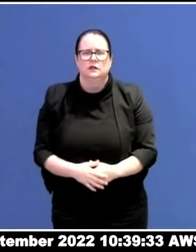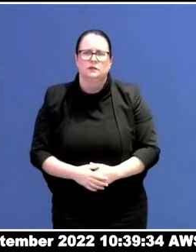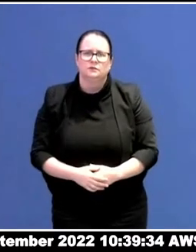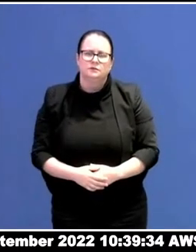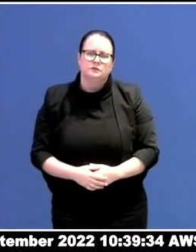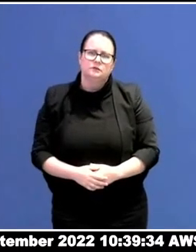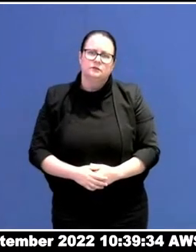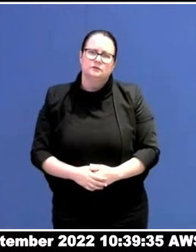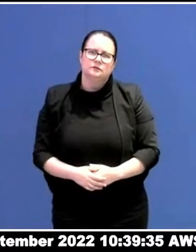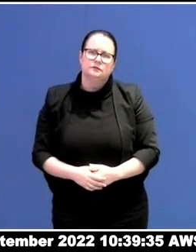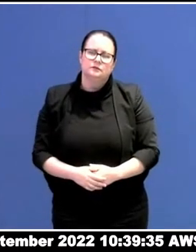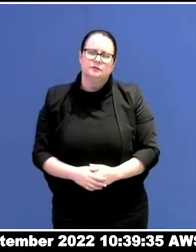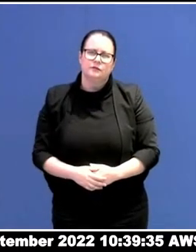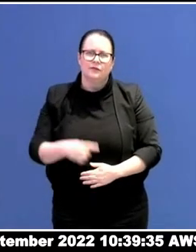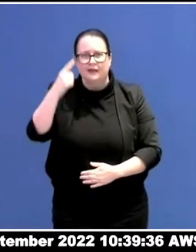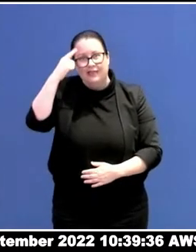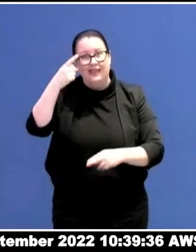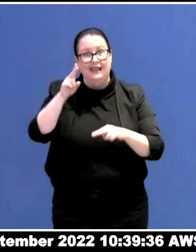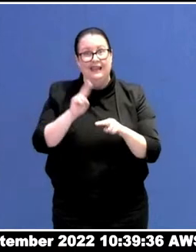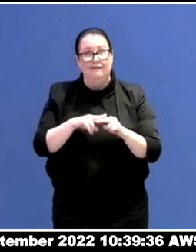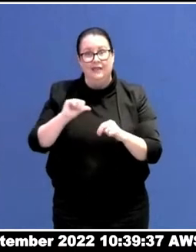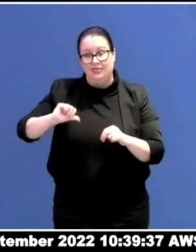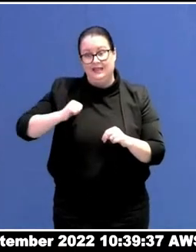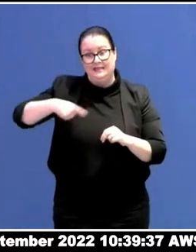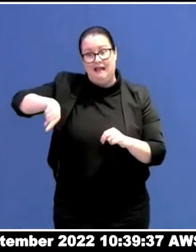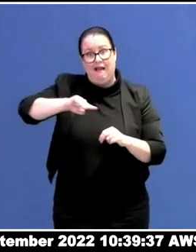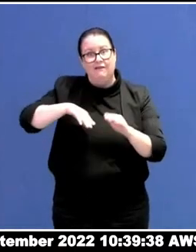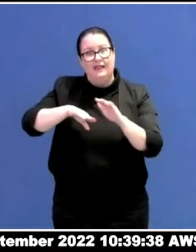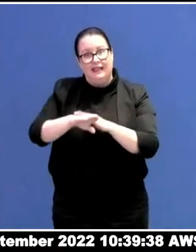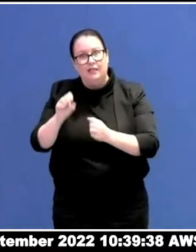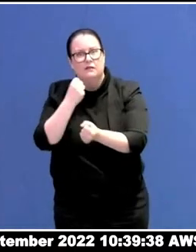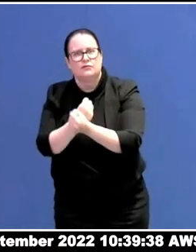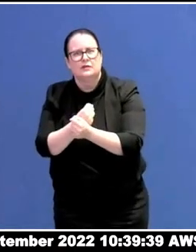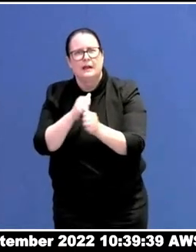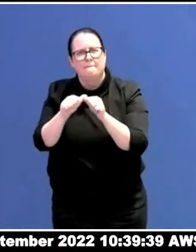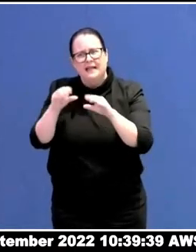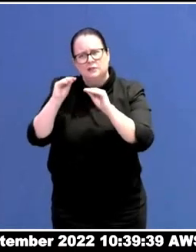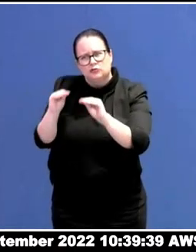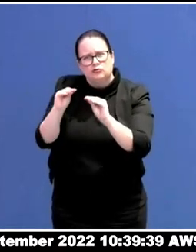I think with having better trained staff and those that are specialised in